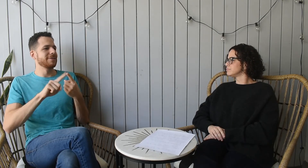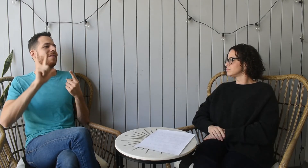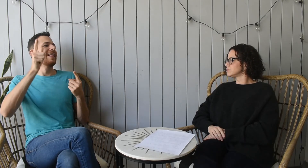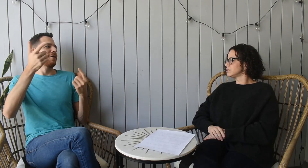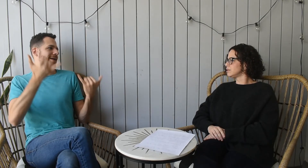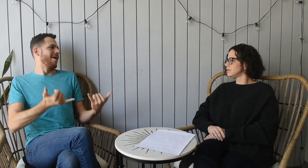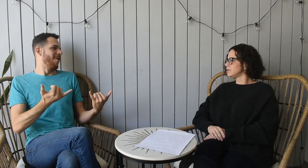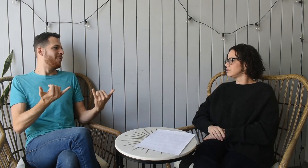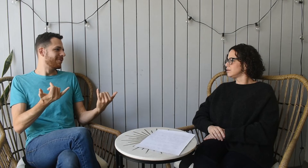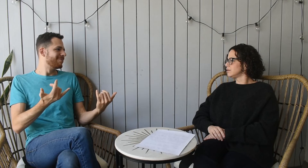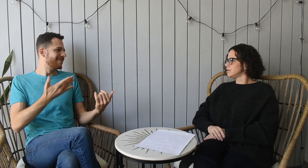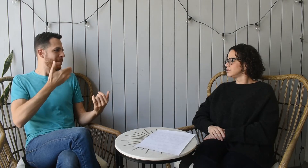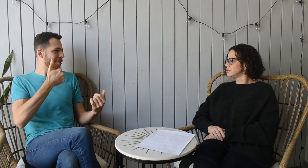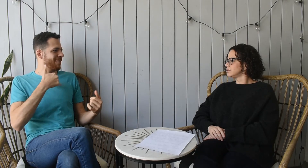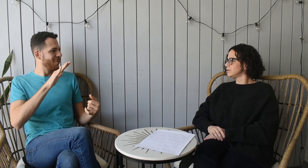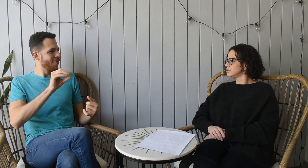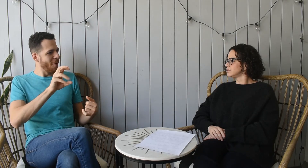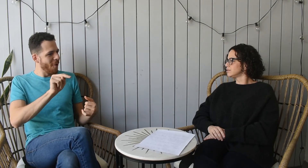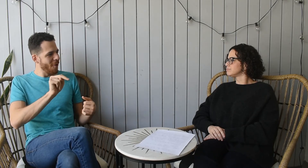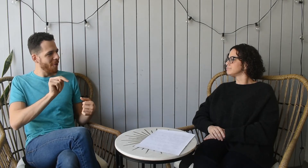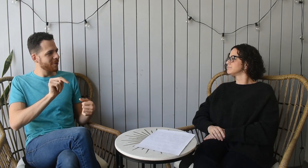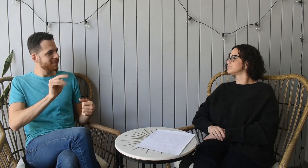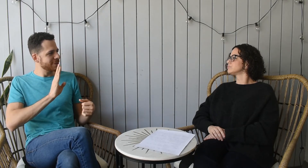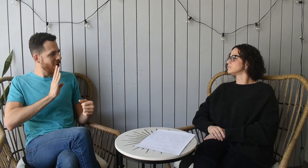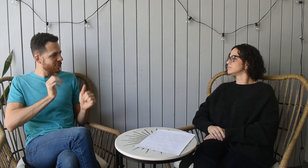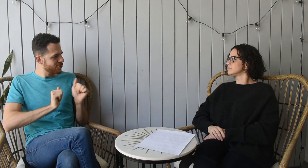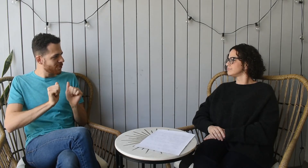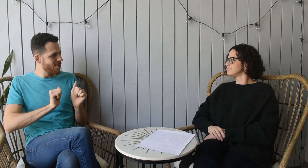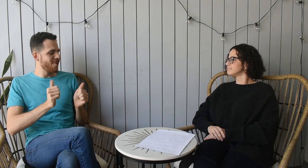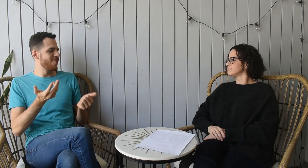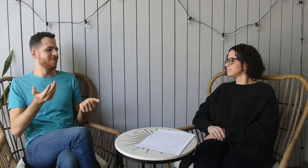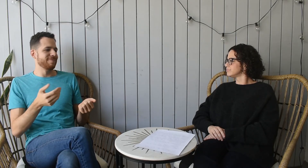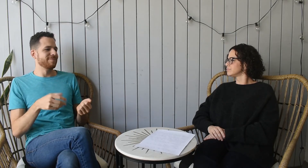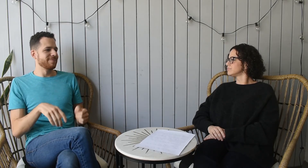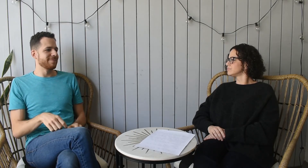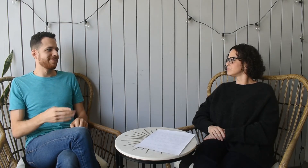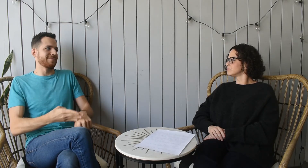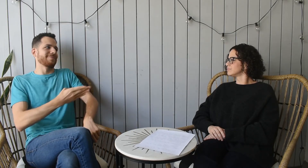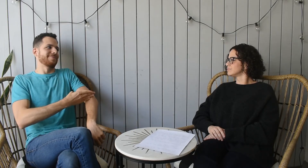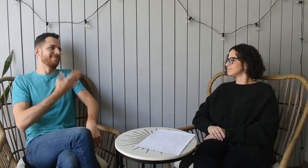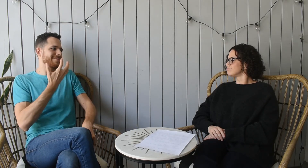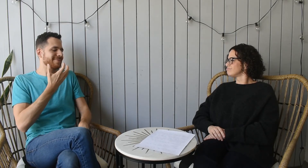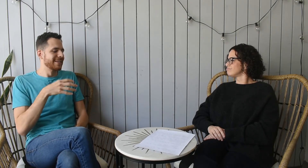Until now she has her own talk show which is a huge improvement.